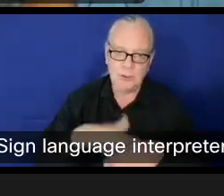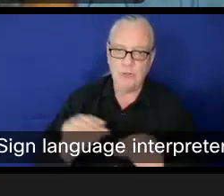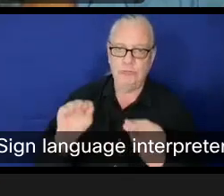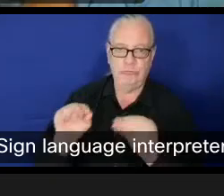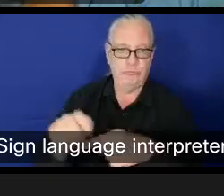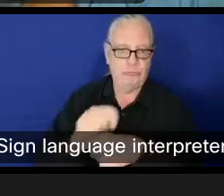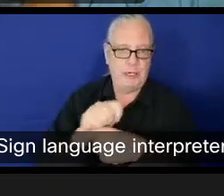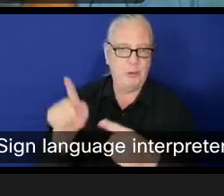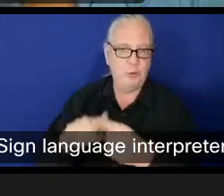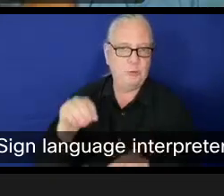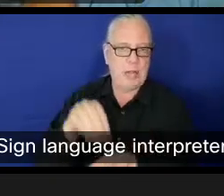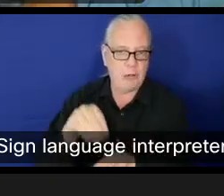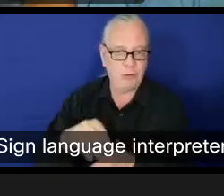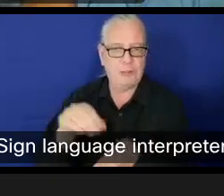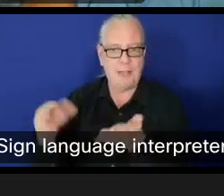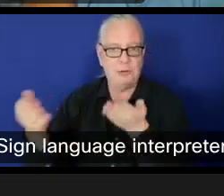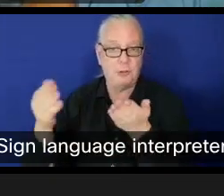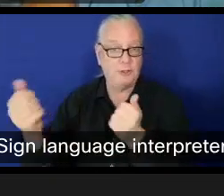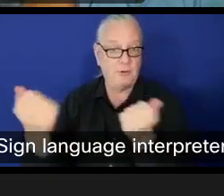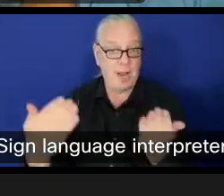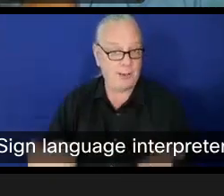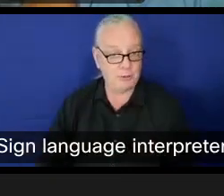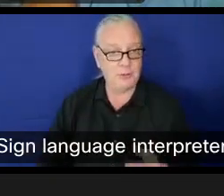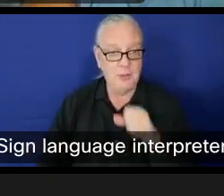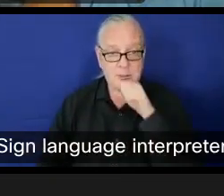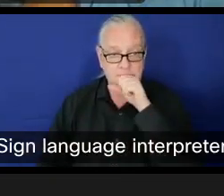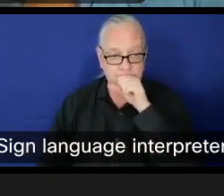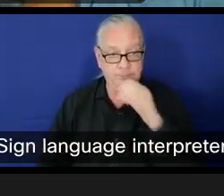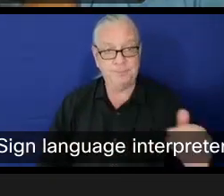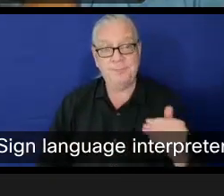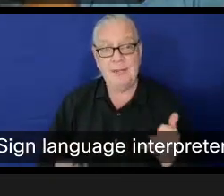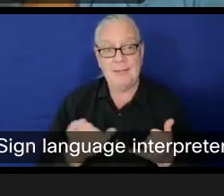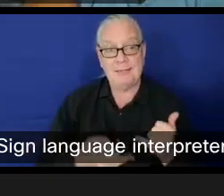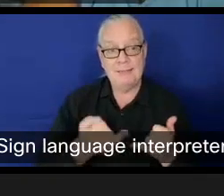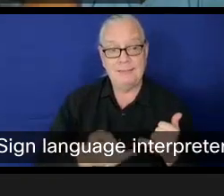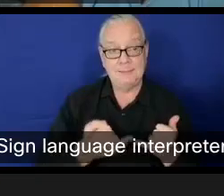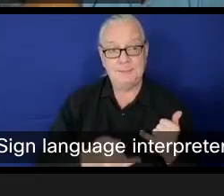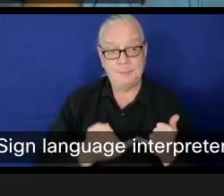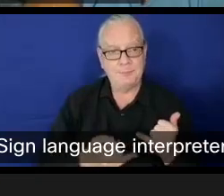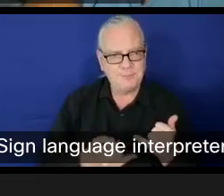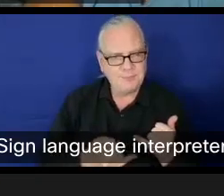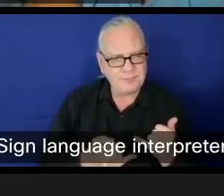and providers. And then lastly, we have, I can't see it's so